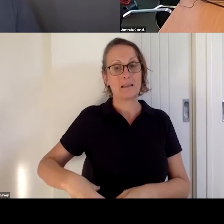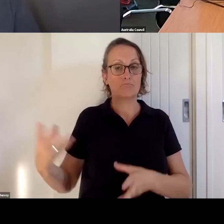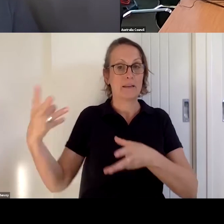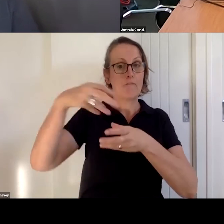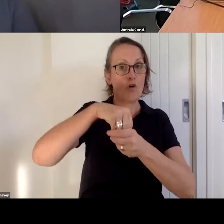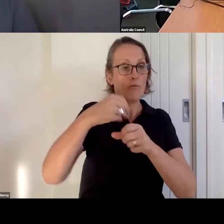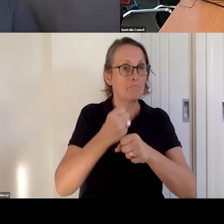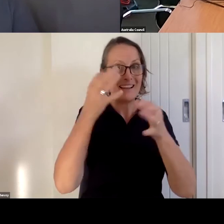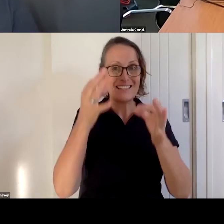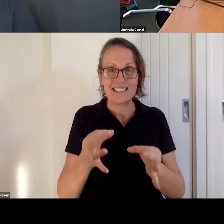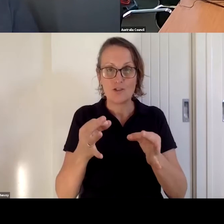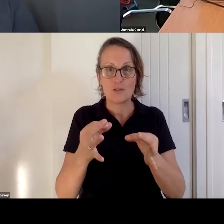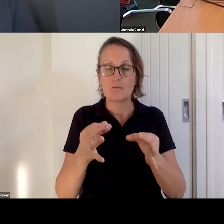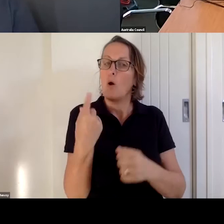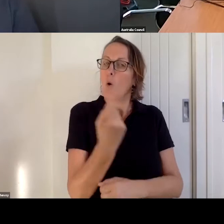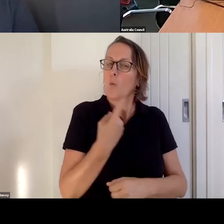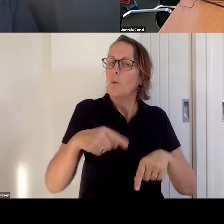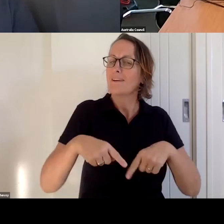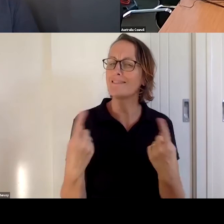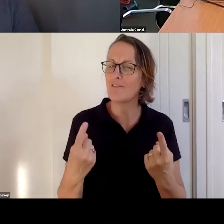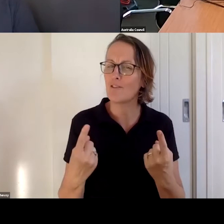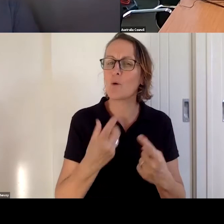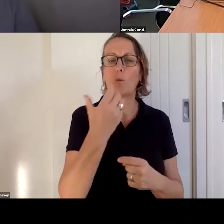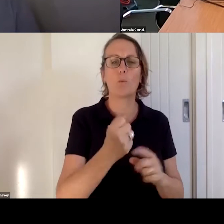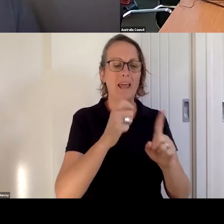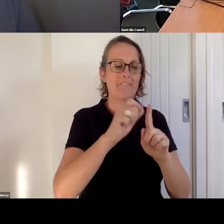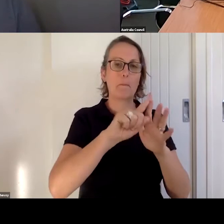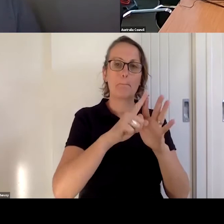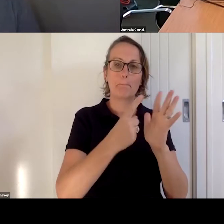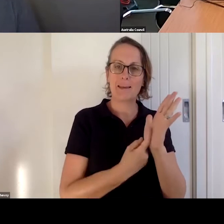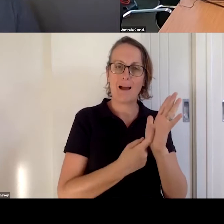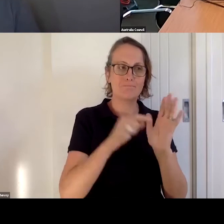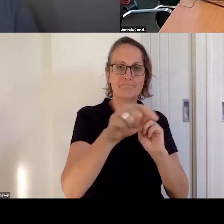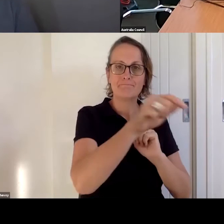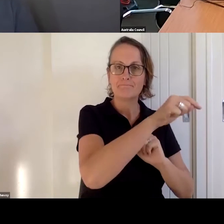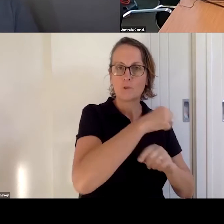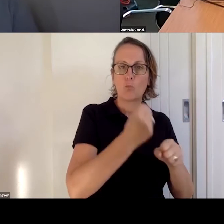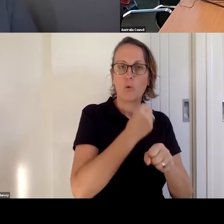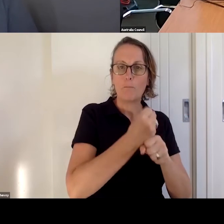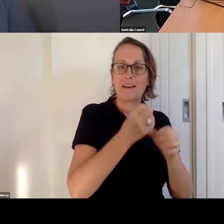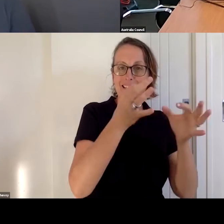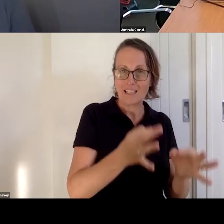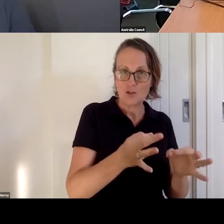recommendations and then the Australia Council apply the appropriate funding.